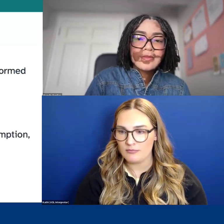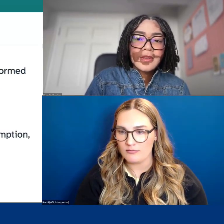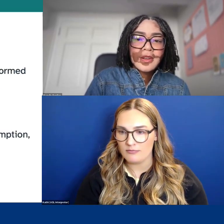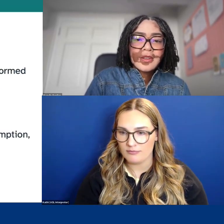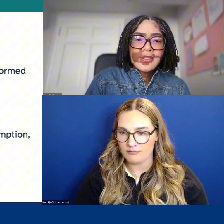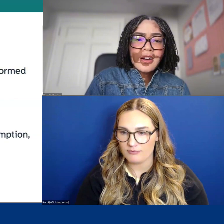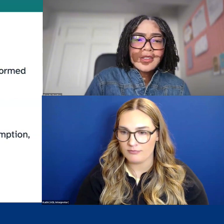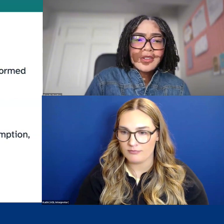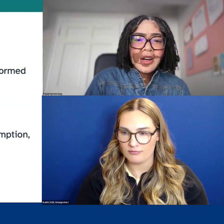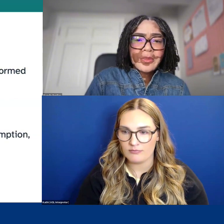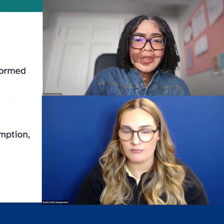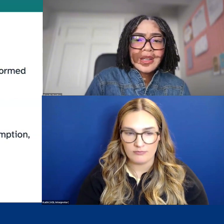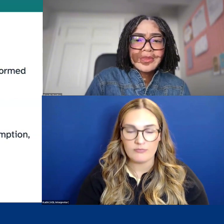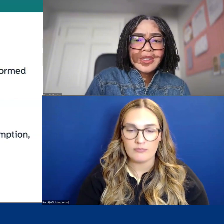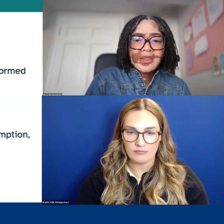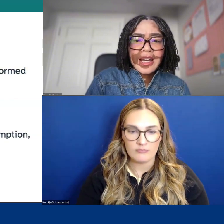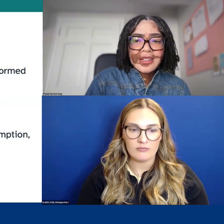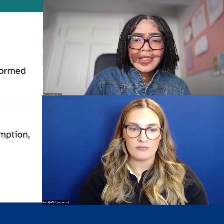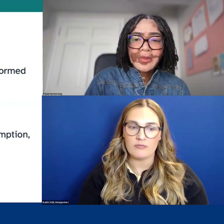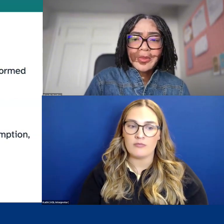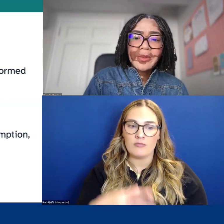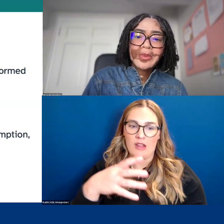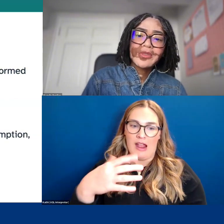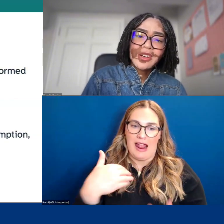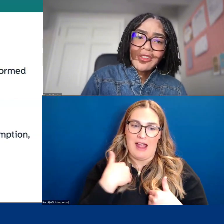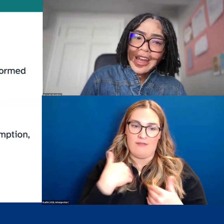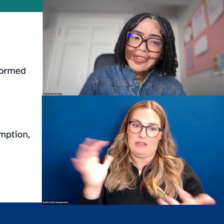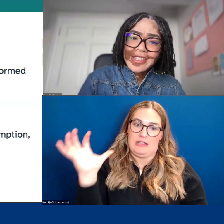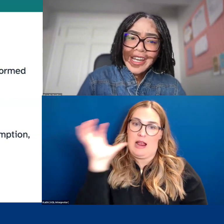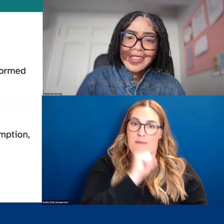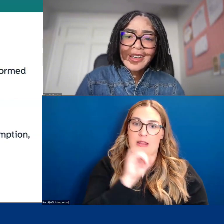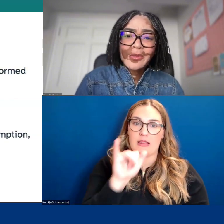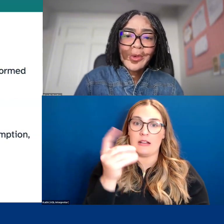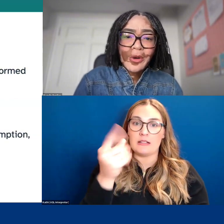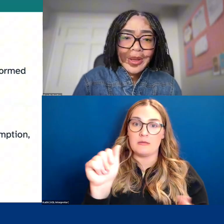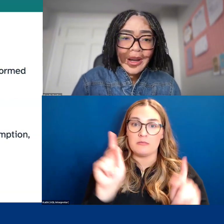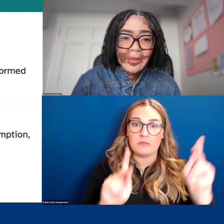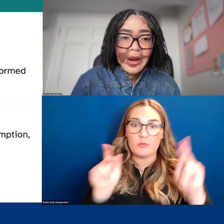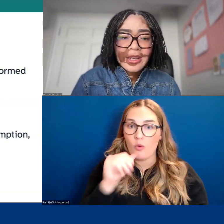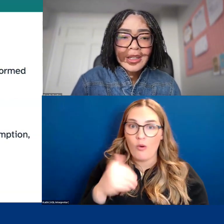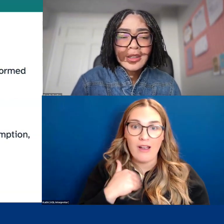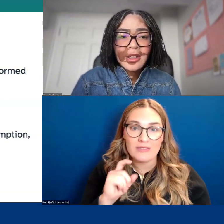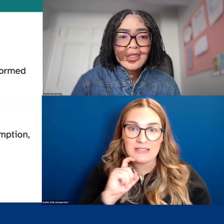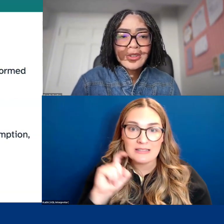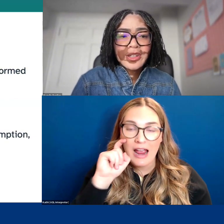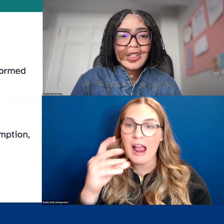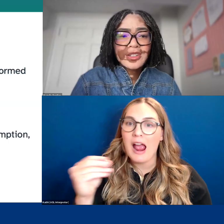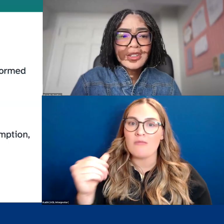There's also a presumption that disabled people don't have sex and won't become pregnant. So in addition